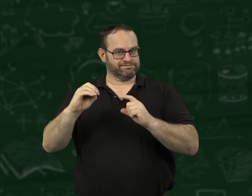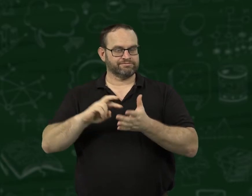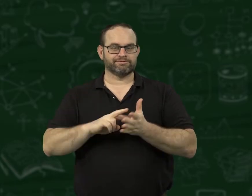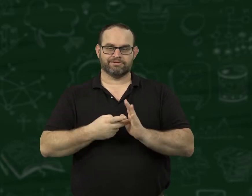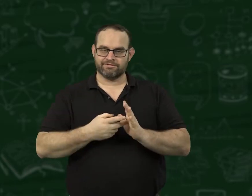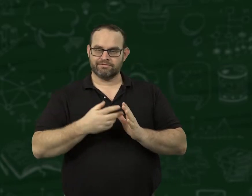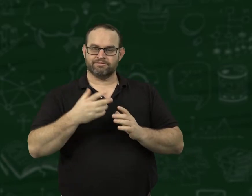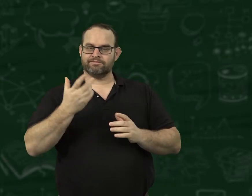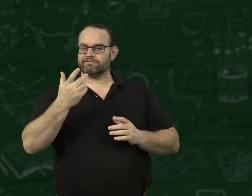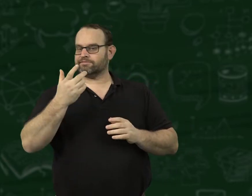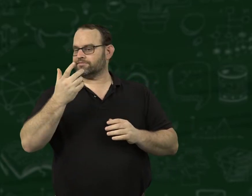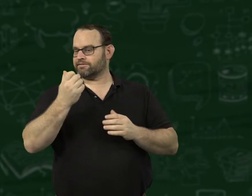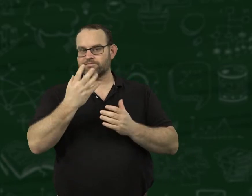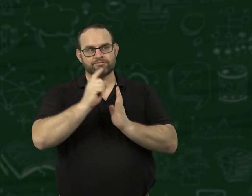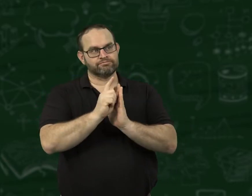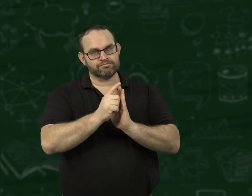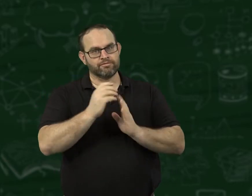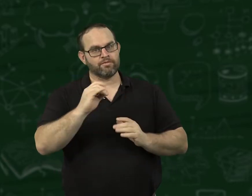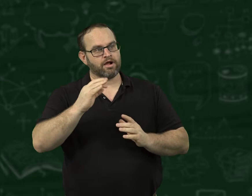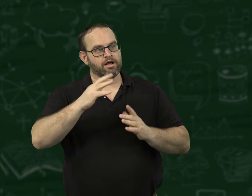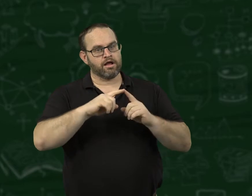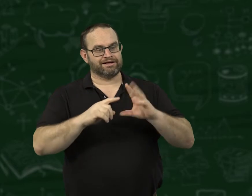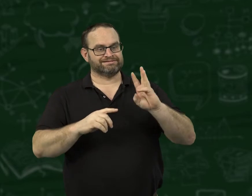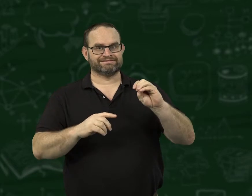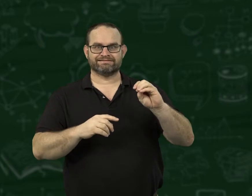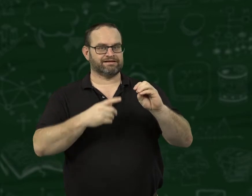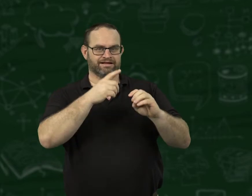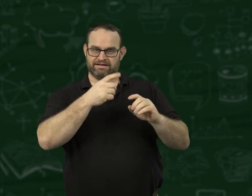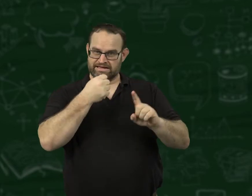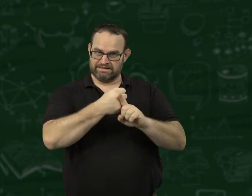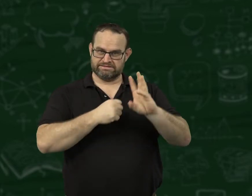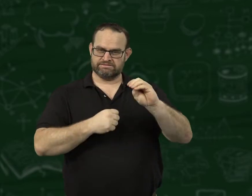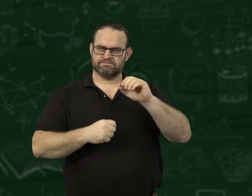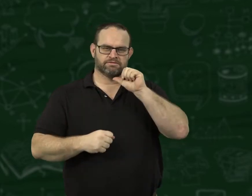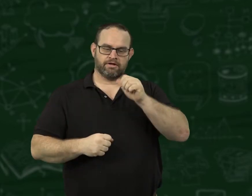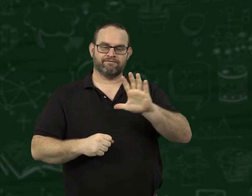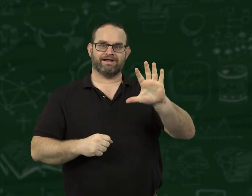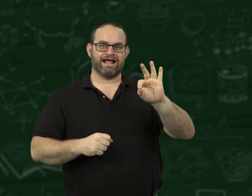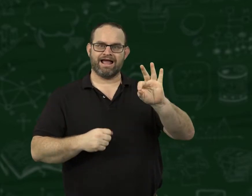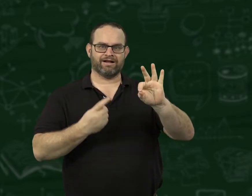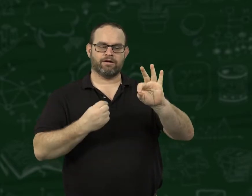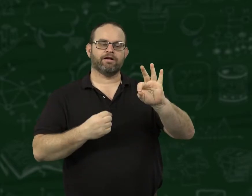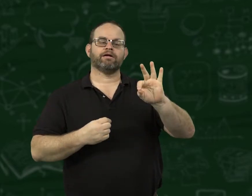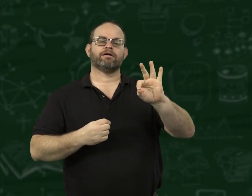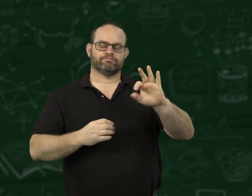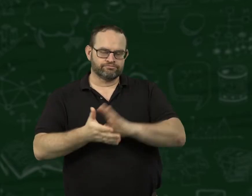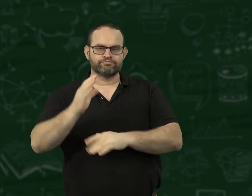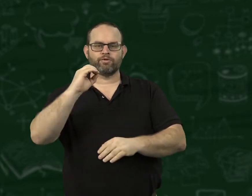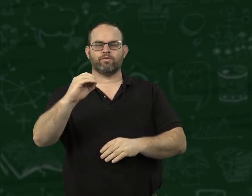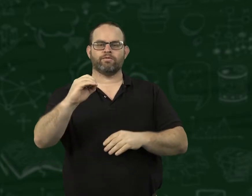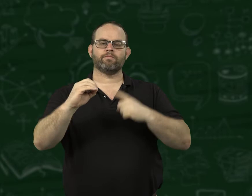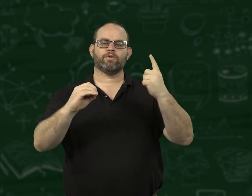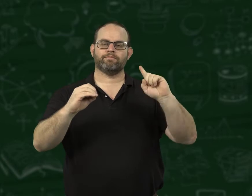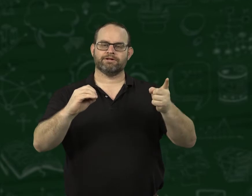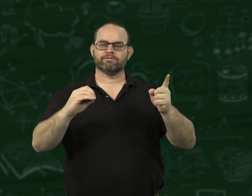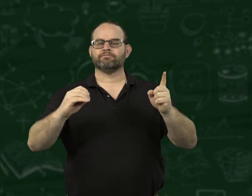You start at zero seconds and count to 59, not 60, the next number is (1:00) 1 minute and zero seconds.